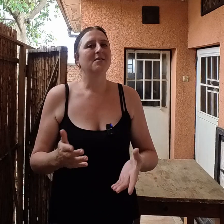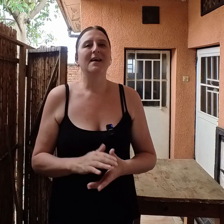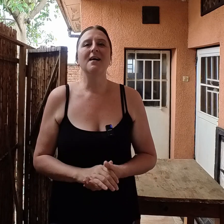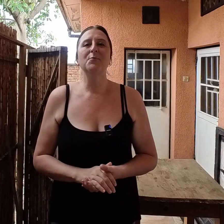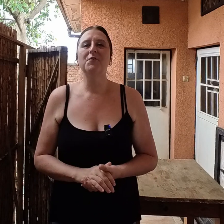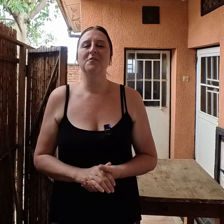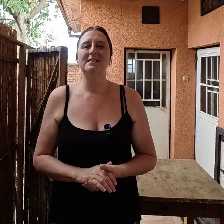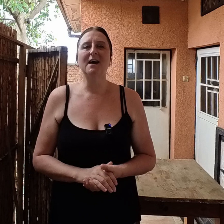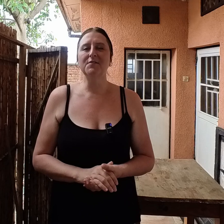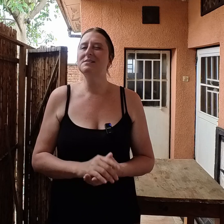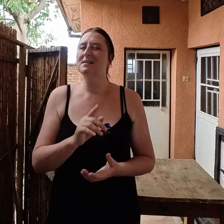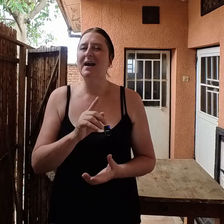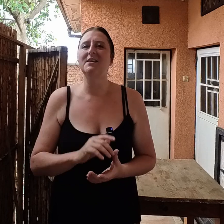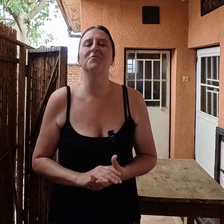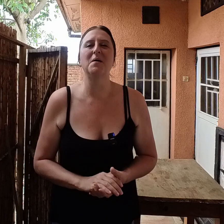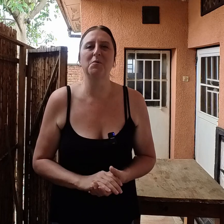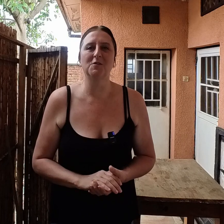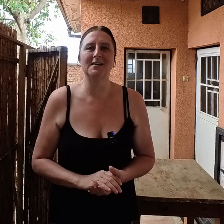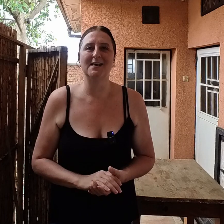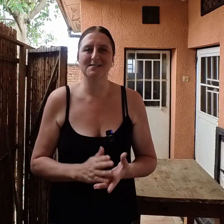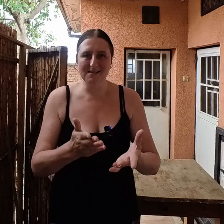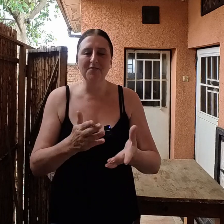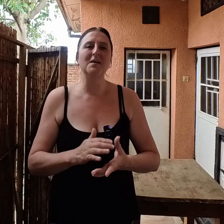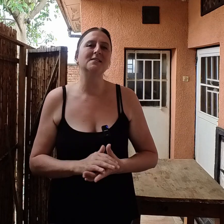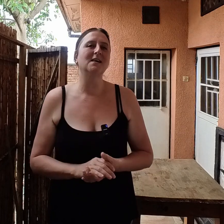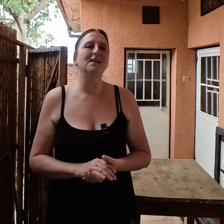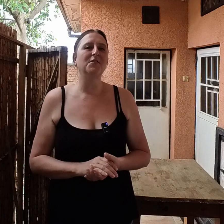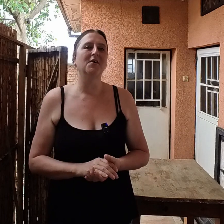Now, Kagali we've already covered. Can you remember what it is? Give me the sign if you